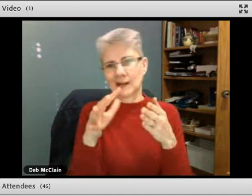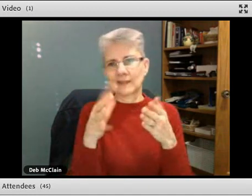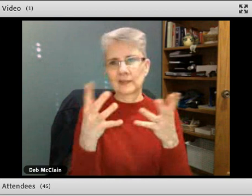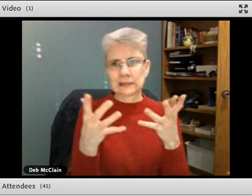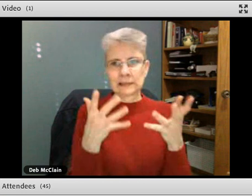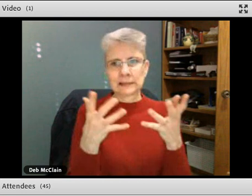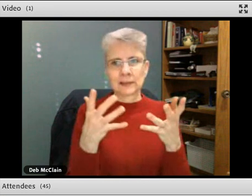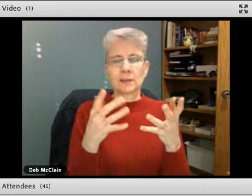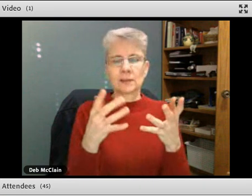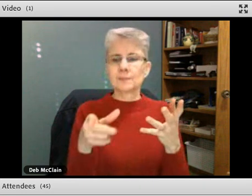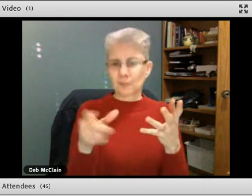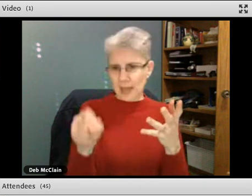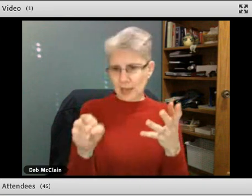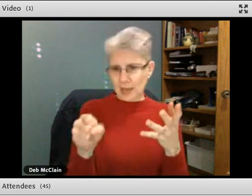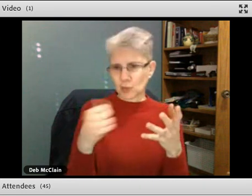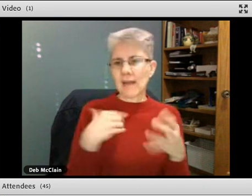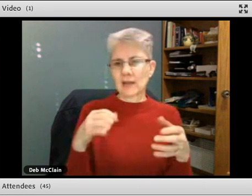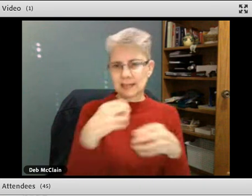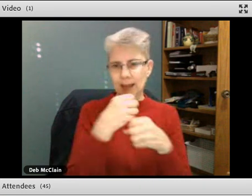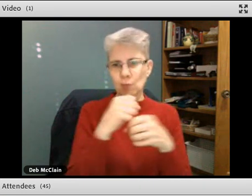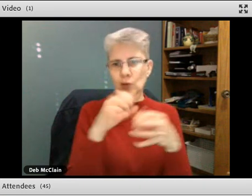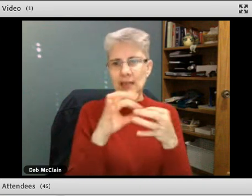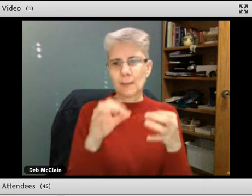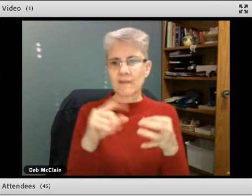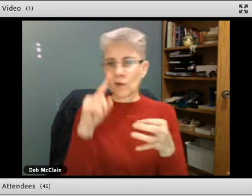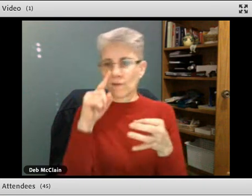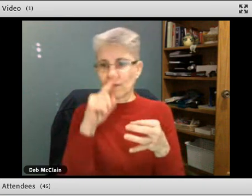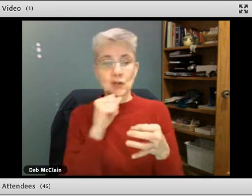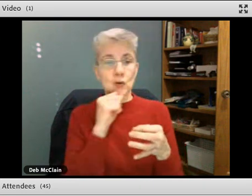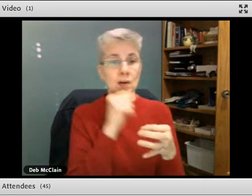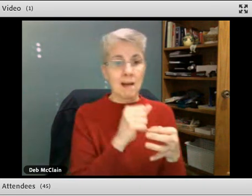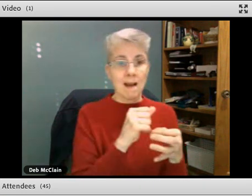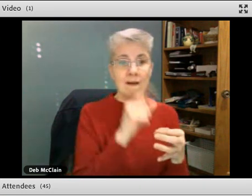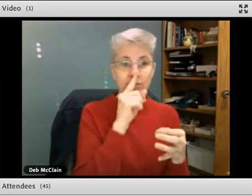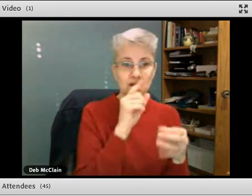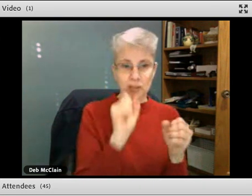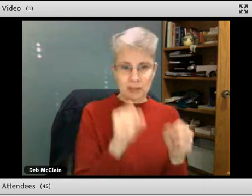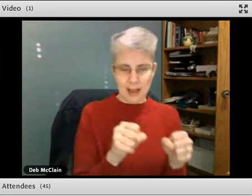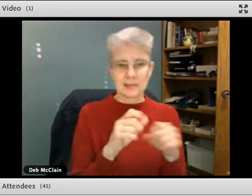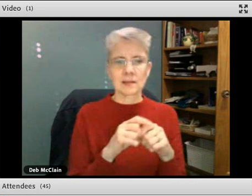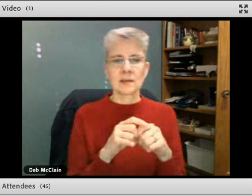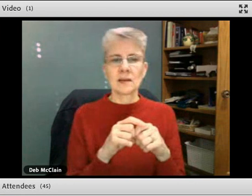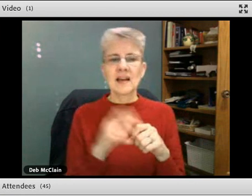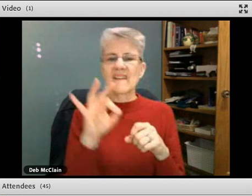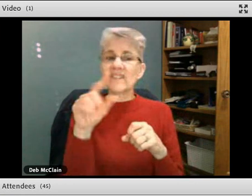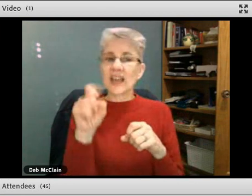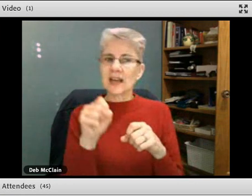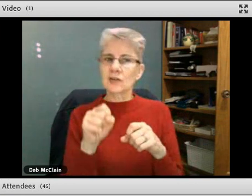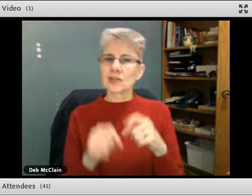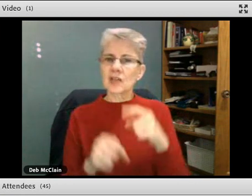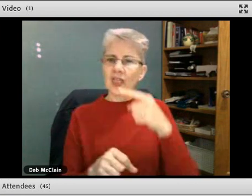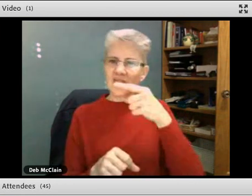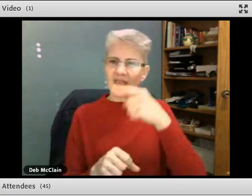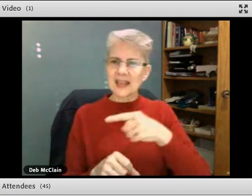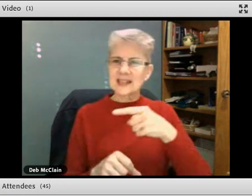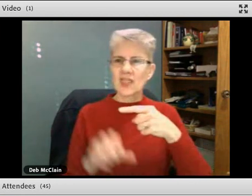for both fiction and nonfiction. So, the fields -- these are the fields, the 000, and you'll hear catalogers talk about fields kind of